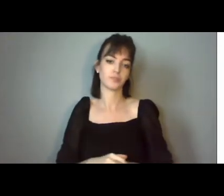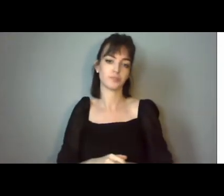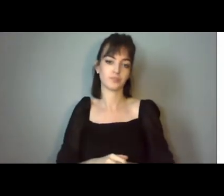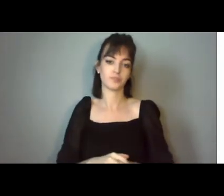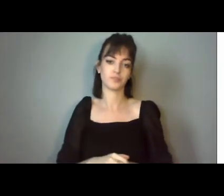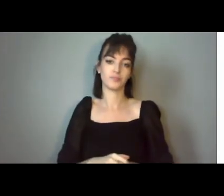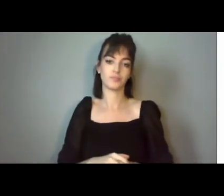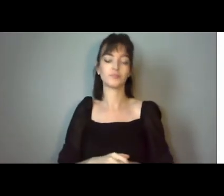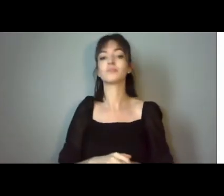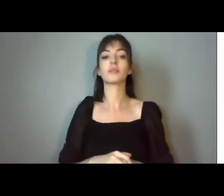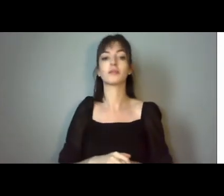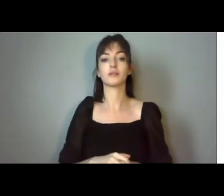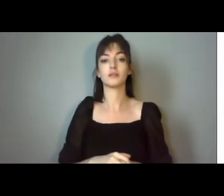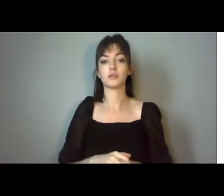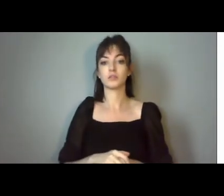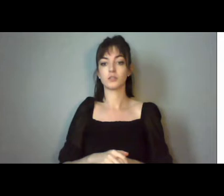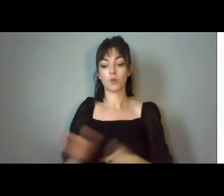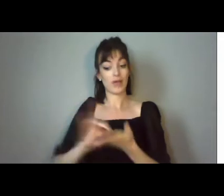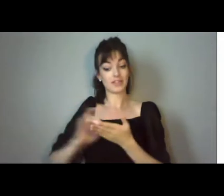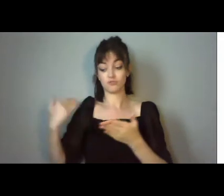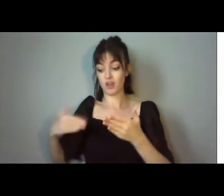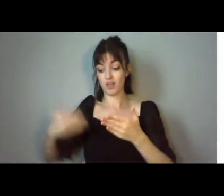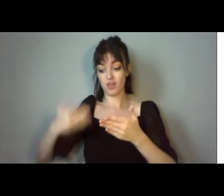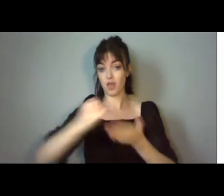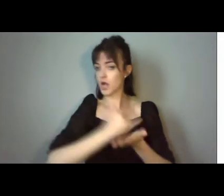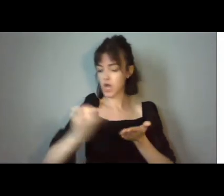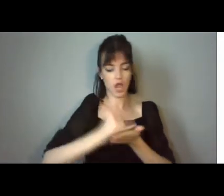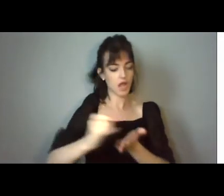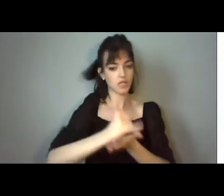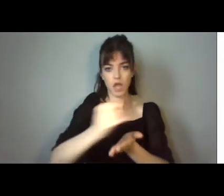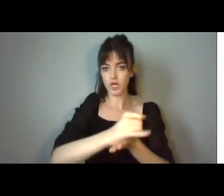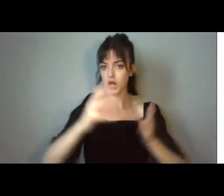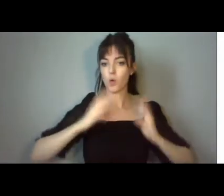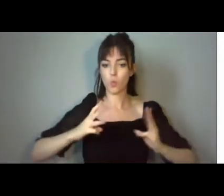The historical denial of the exercise of legal capacity for people with disabilities